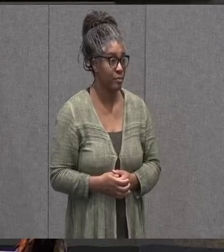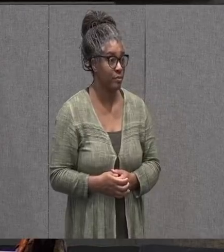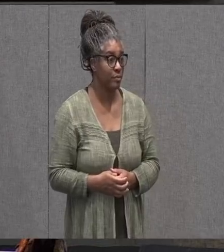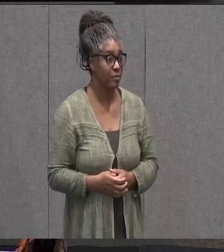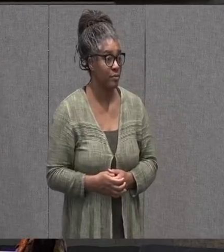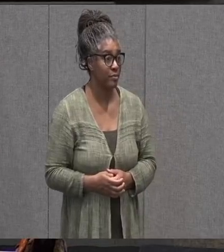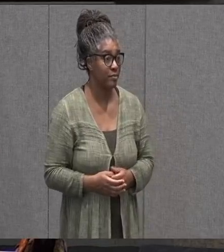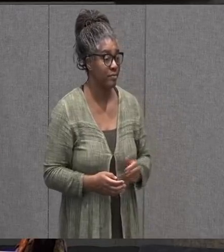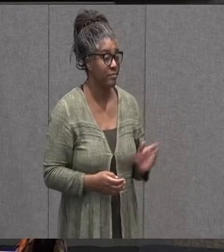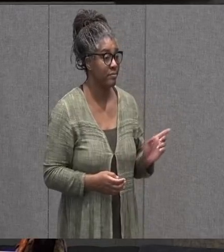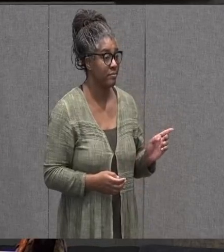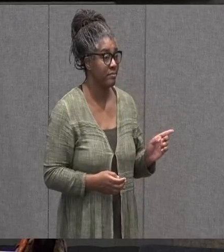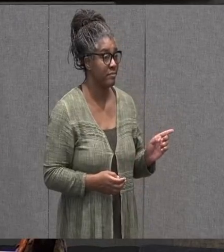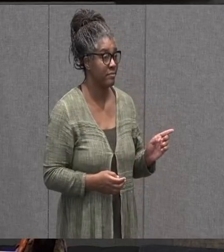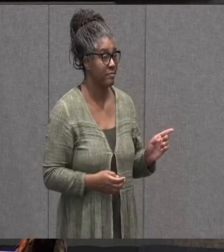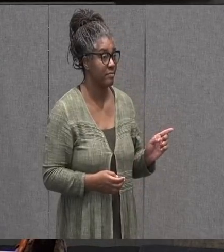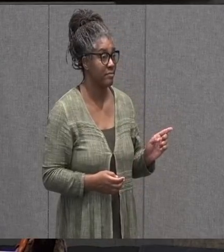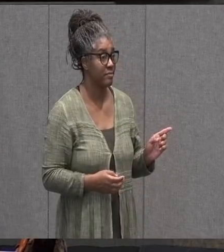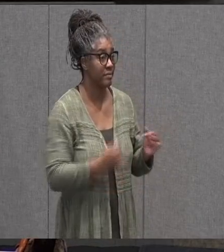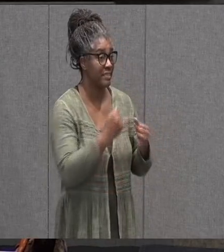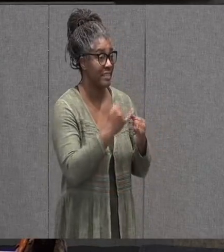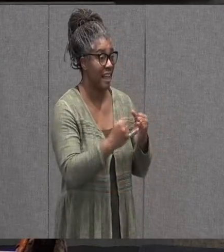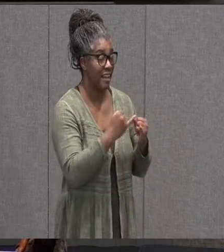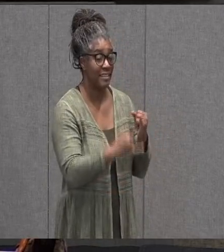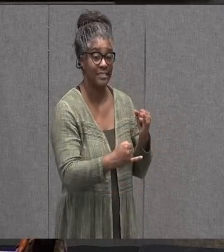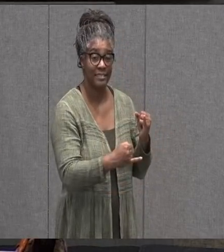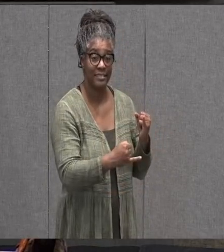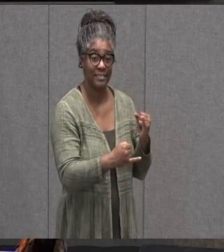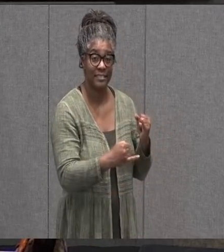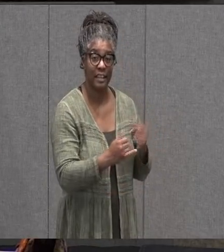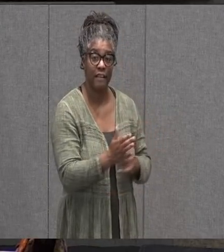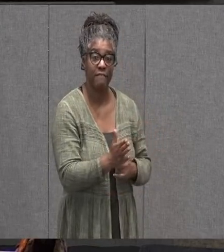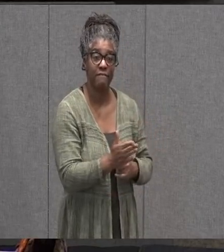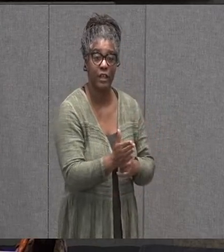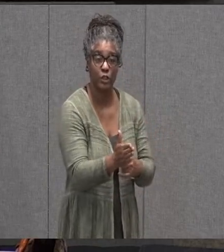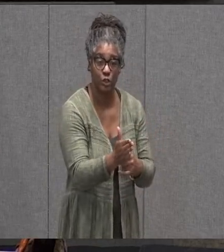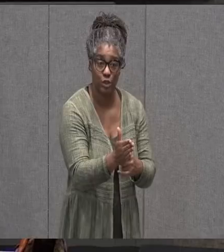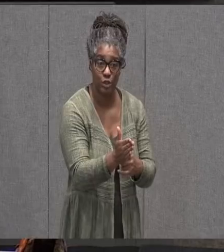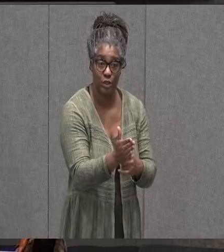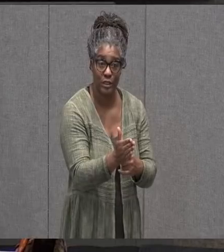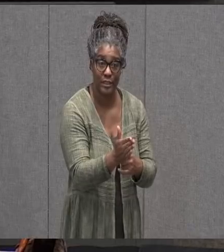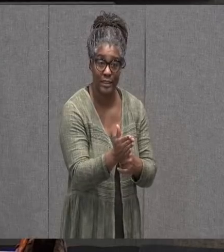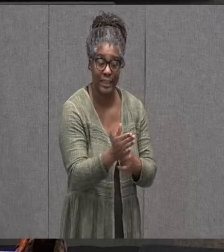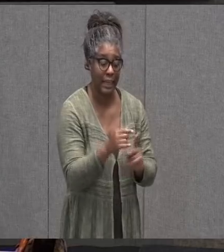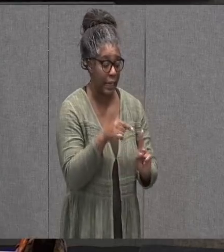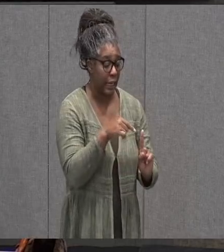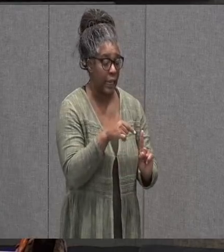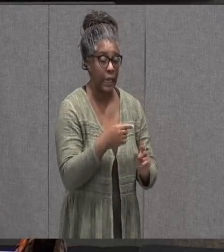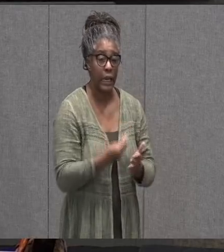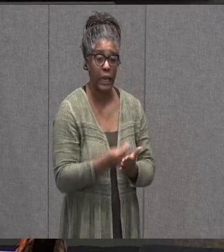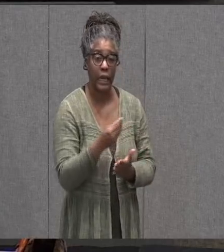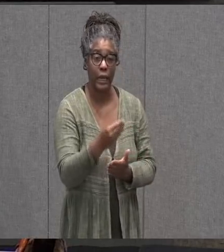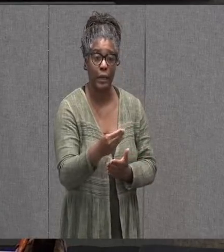And finally, a fish. He bought a fish for his cat.